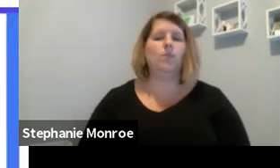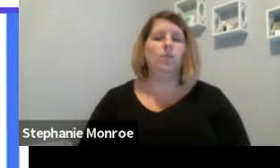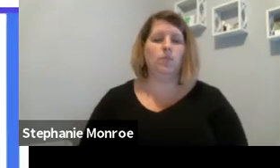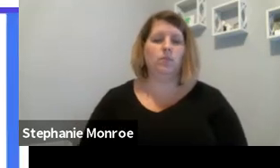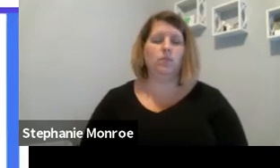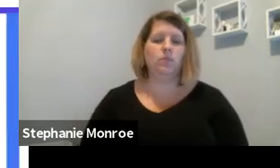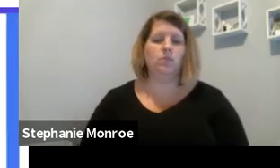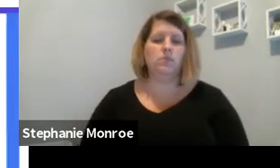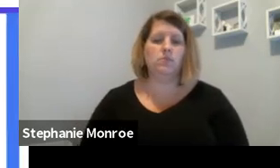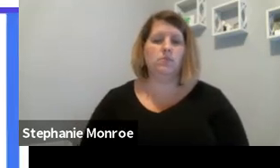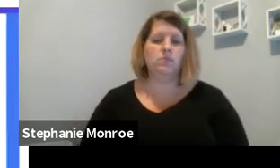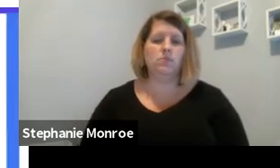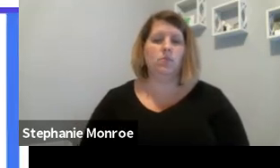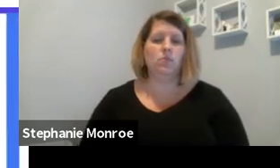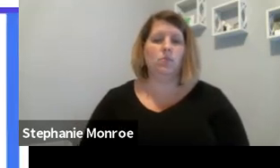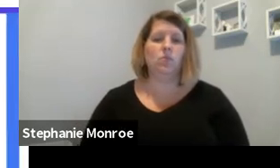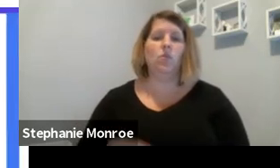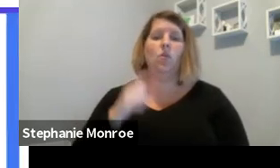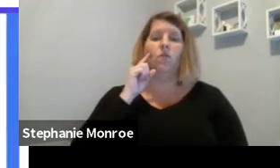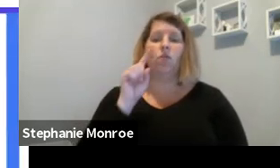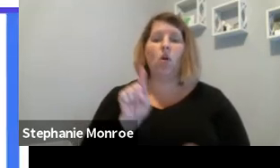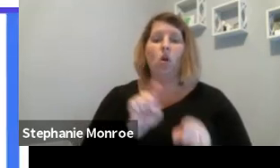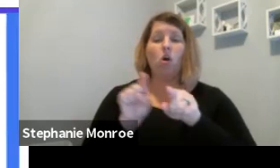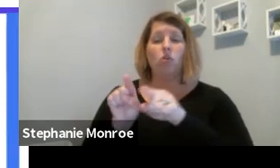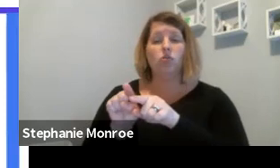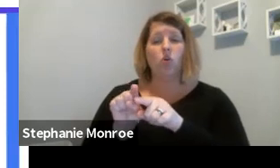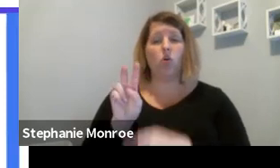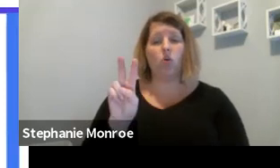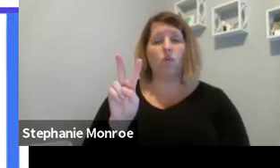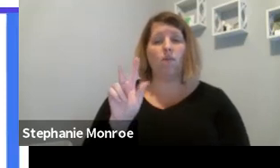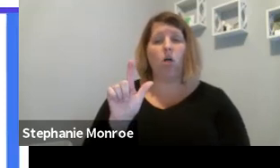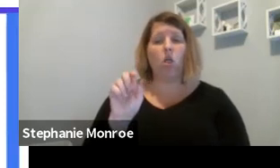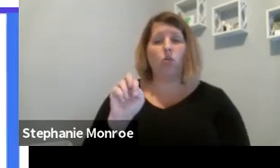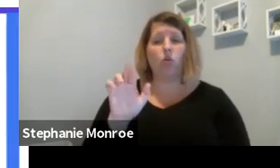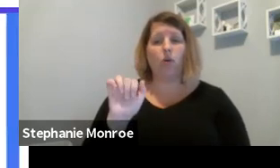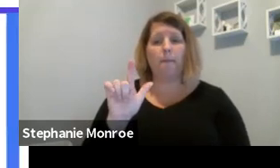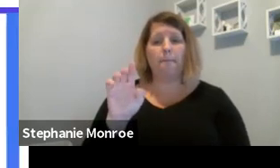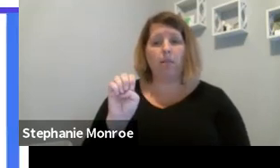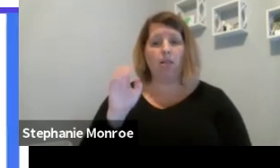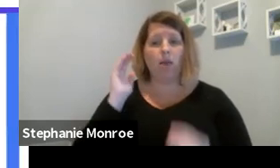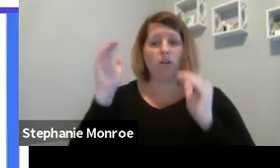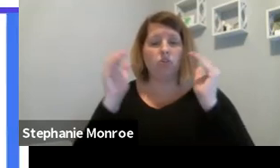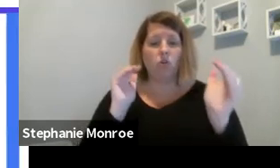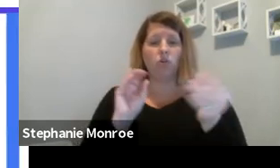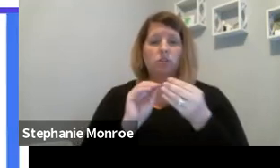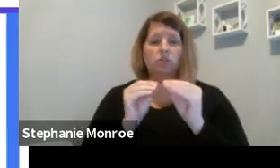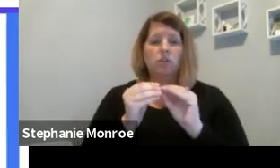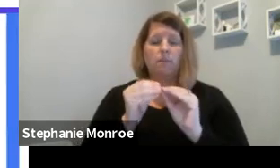In the case of vulnerable adults, here you have Florida Statute Chapter 415,